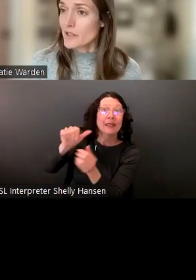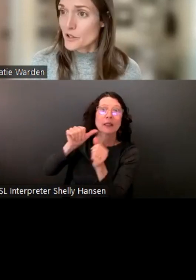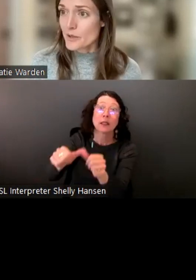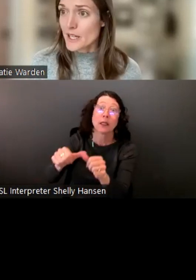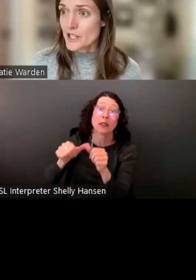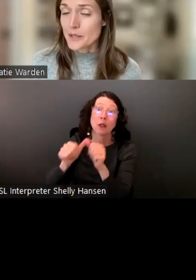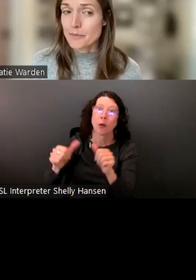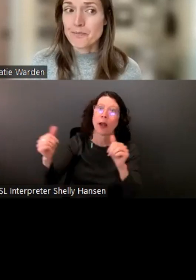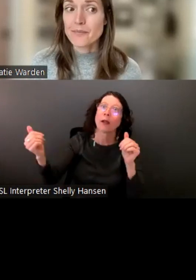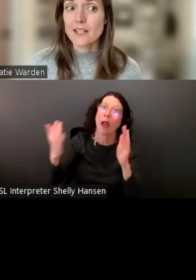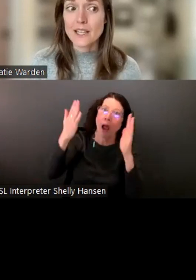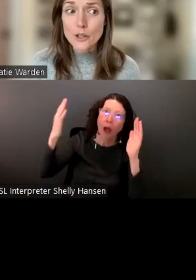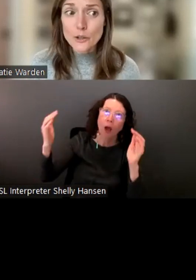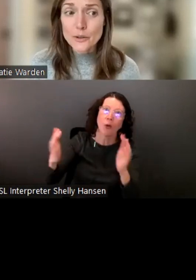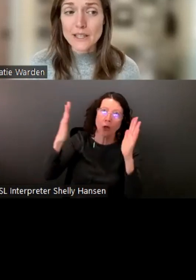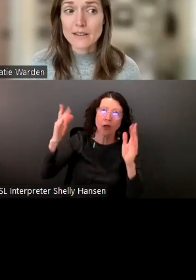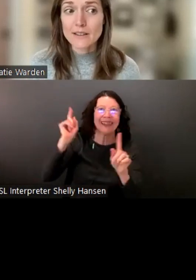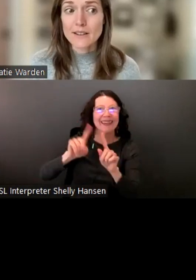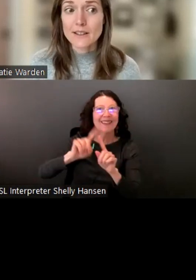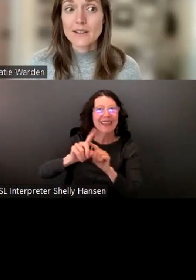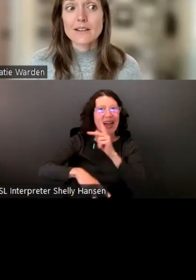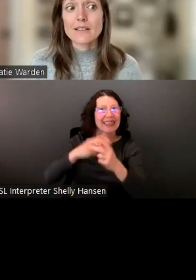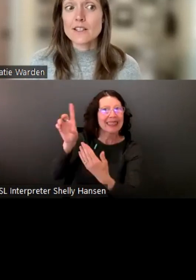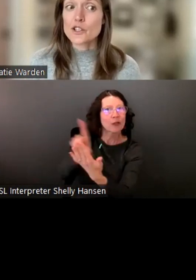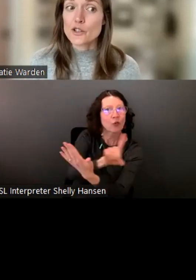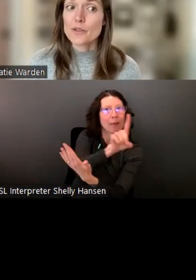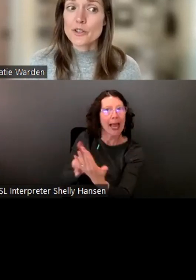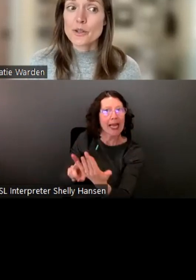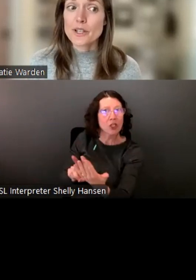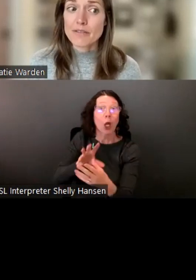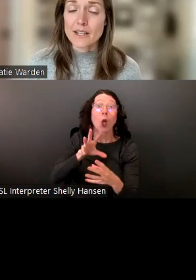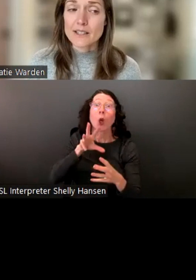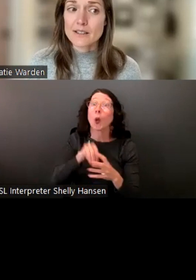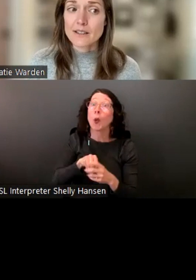of discrimination, including the discriminatory effects